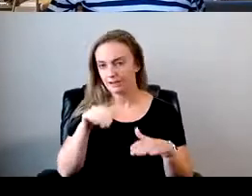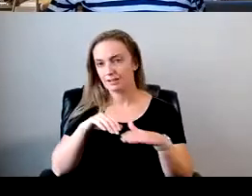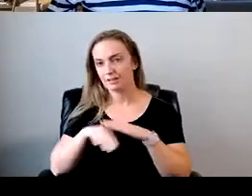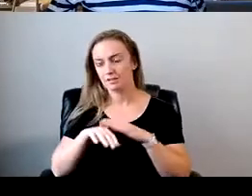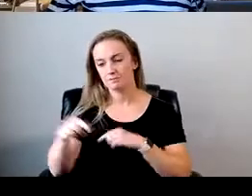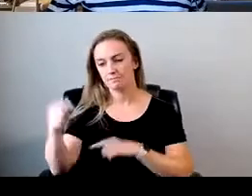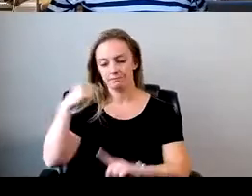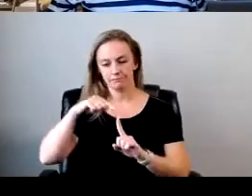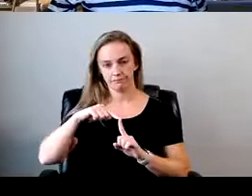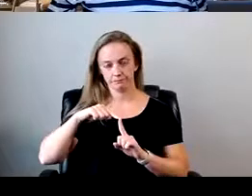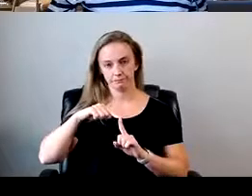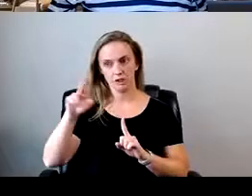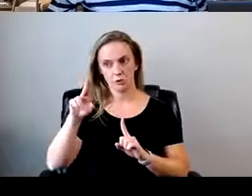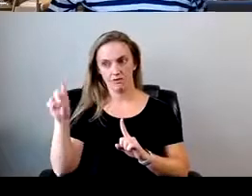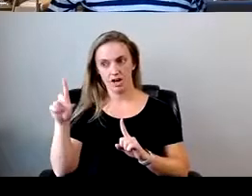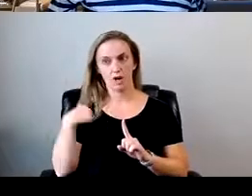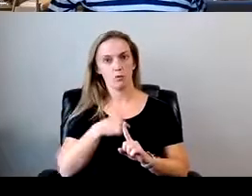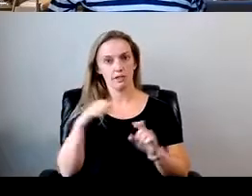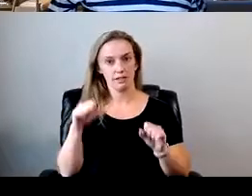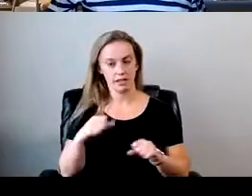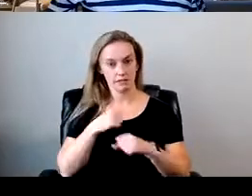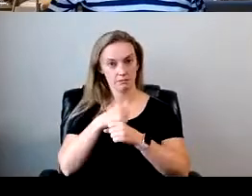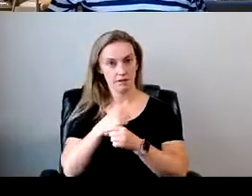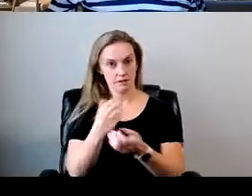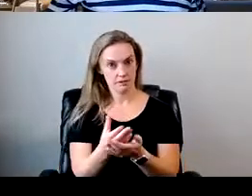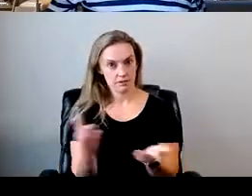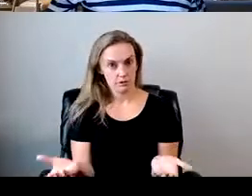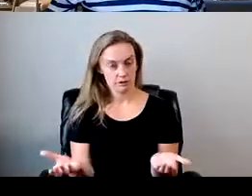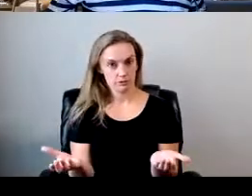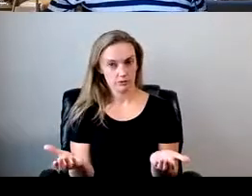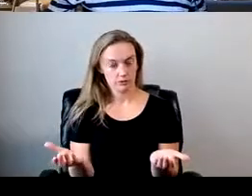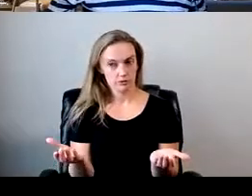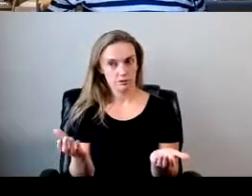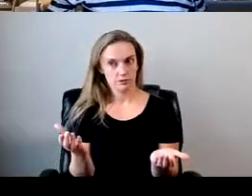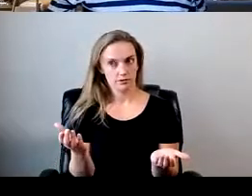where we can create materials that are good for everybody.